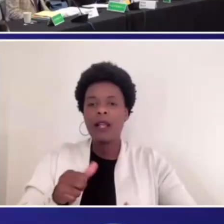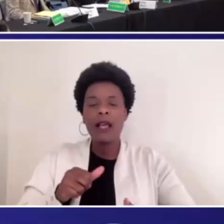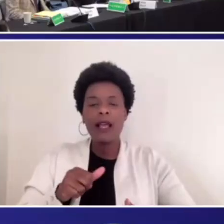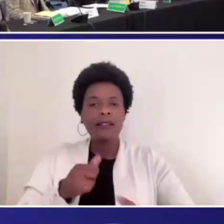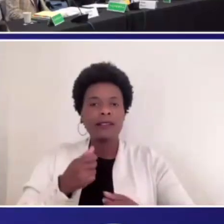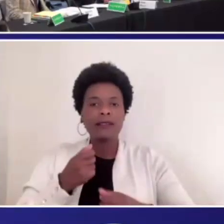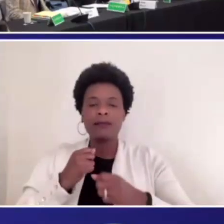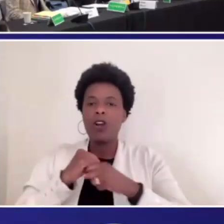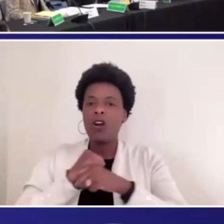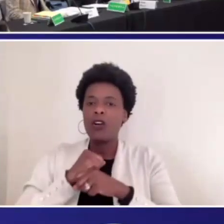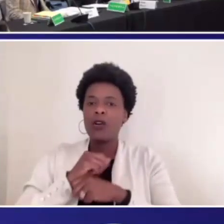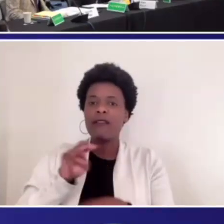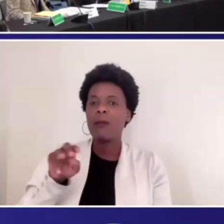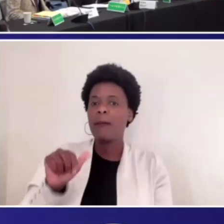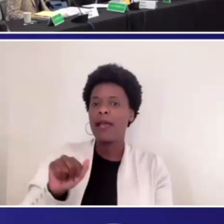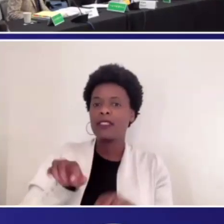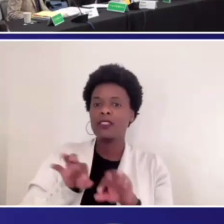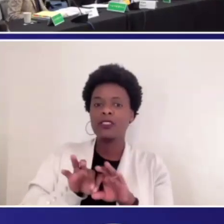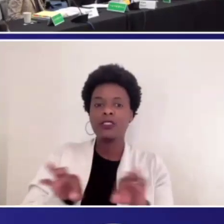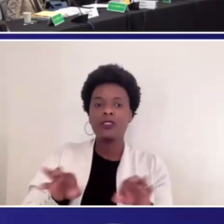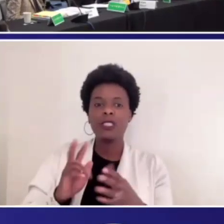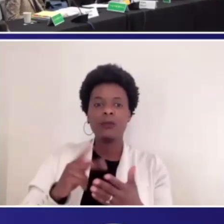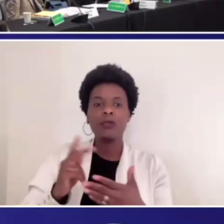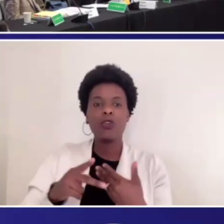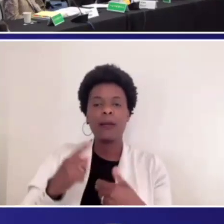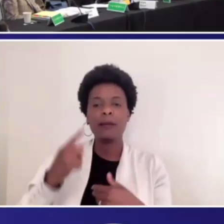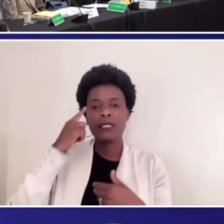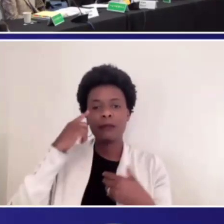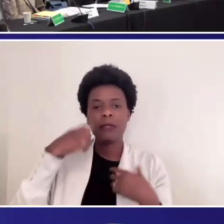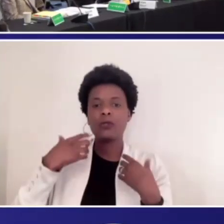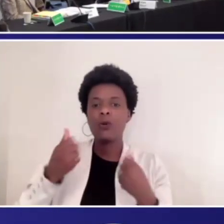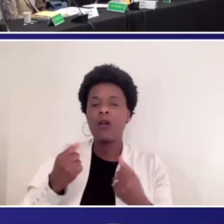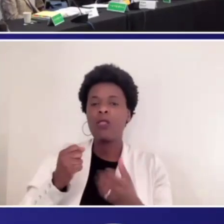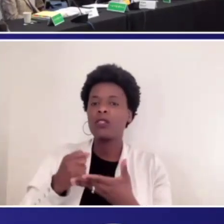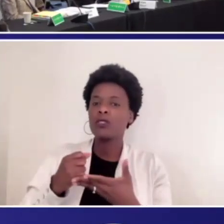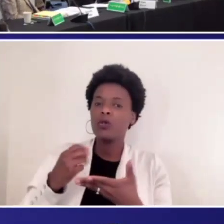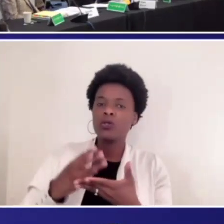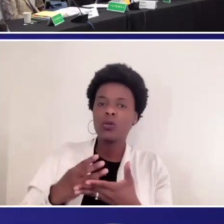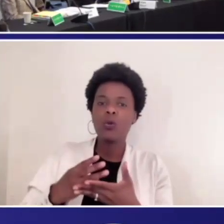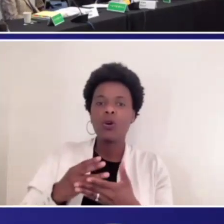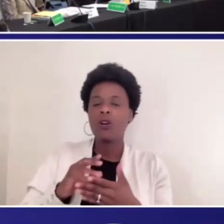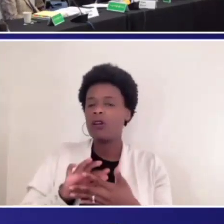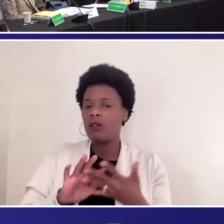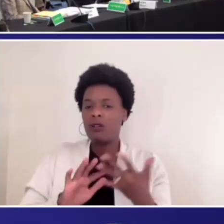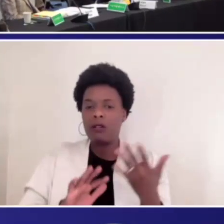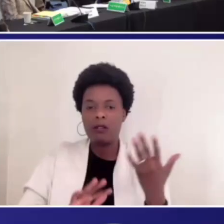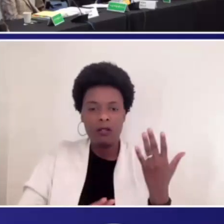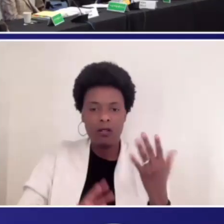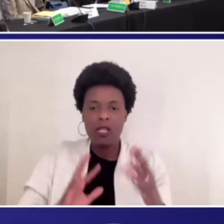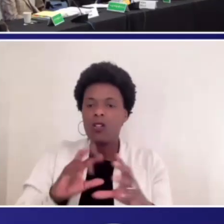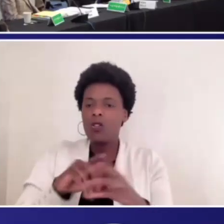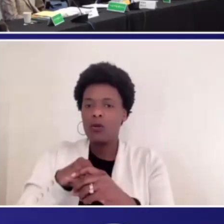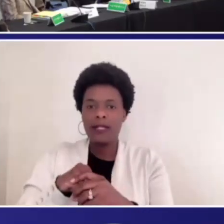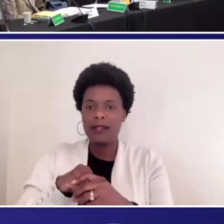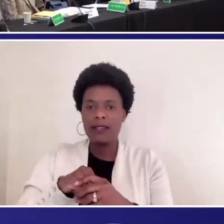degree programs in mental health or social work or anything else like that to be included in that definition.